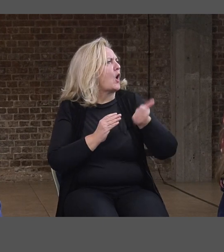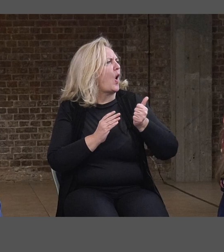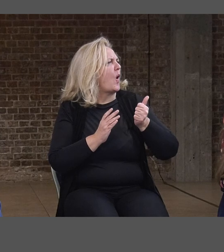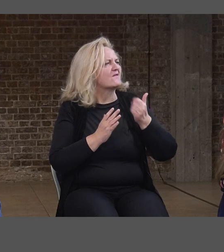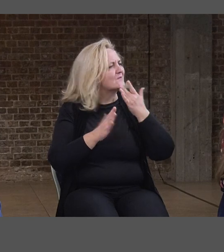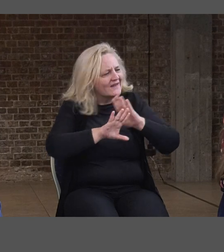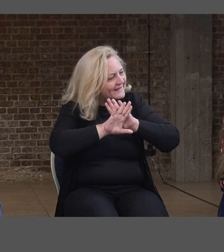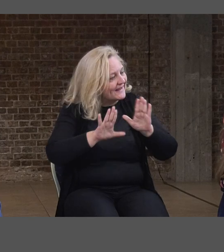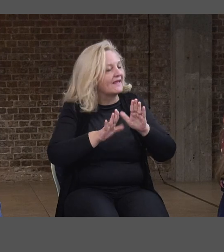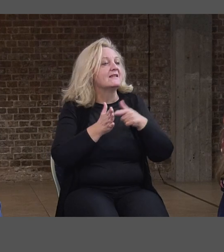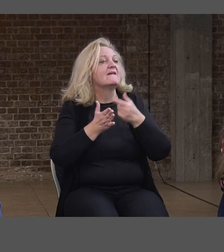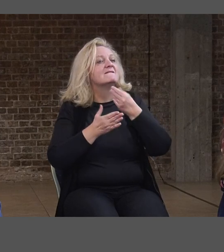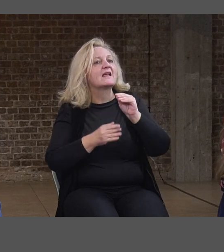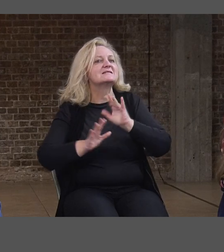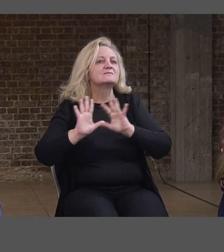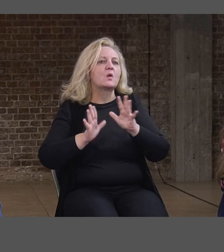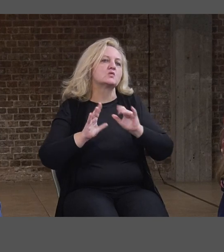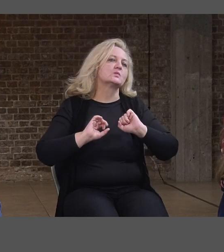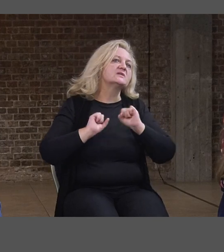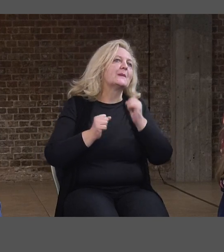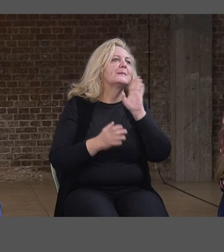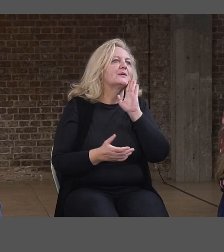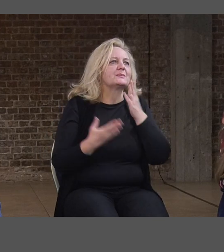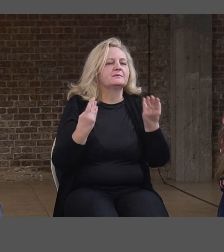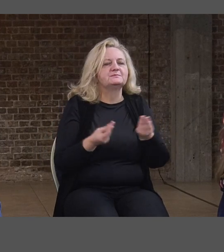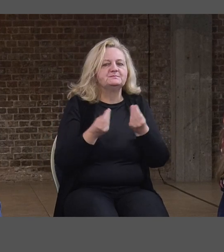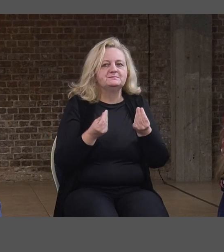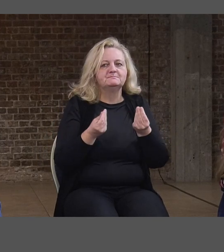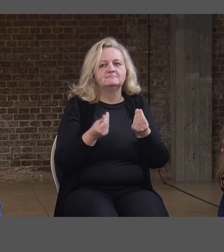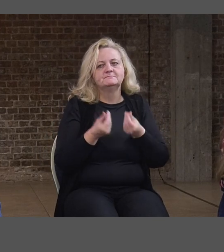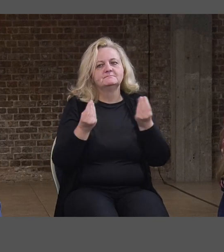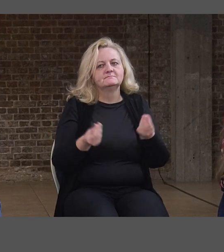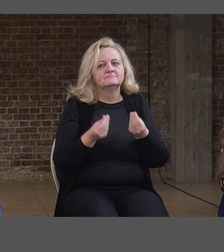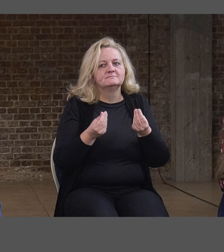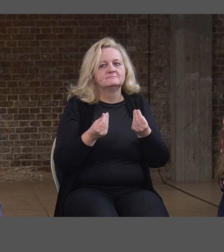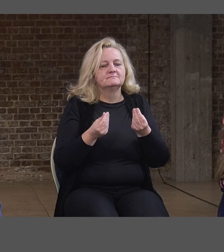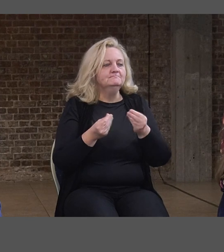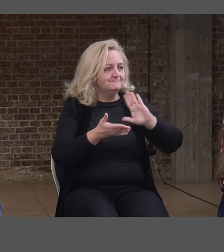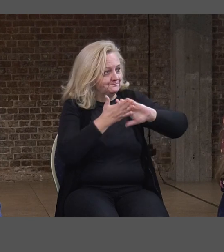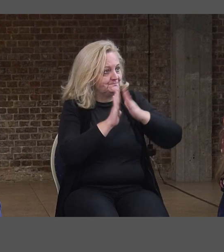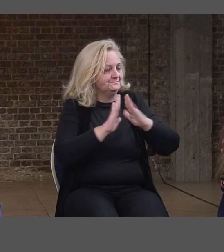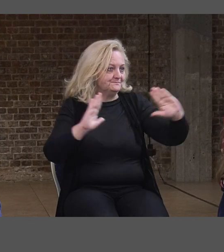just more in the form of such actions of getting to know each other,